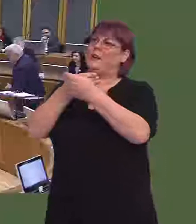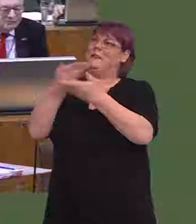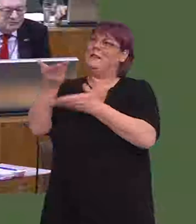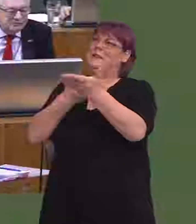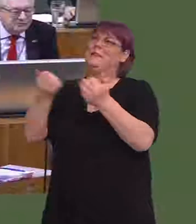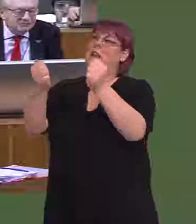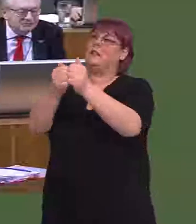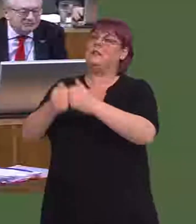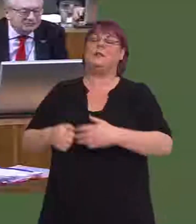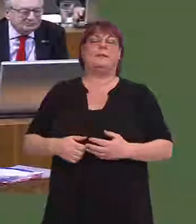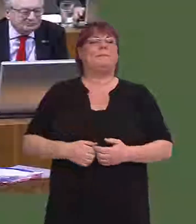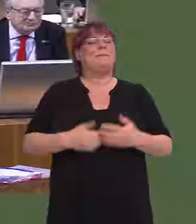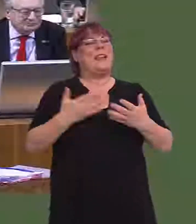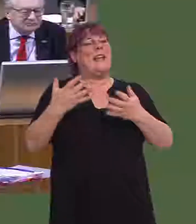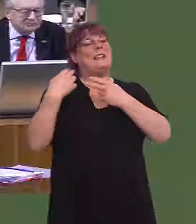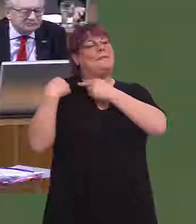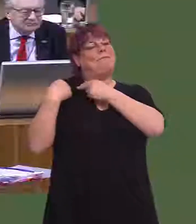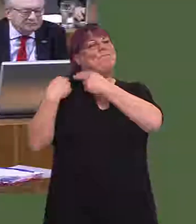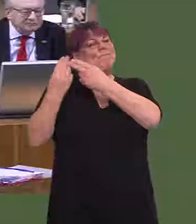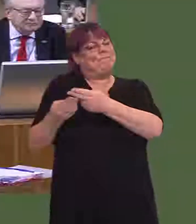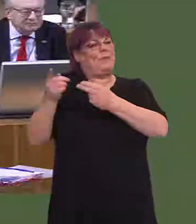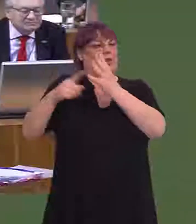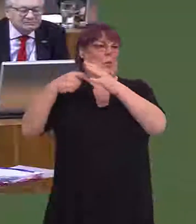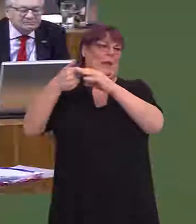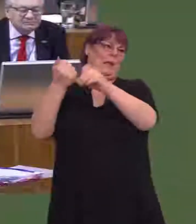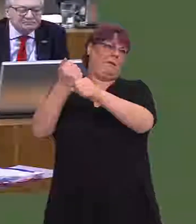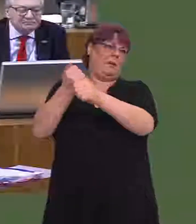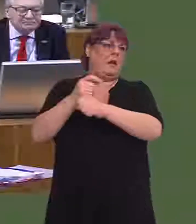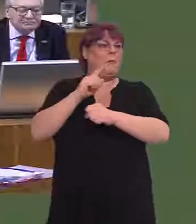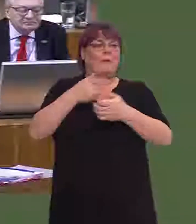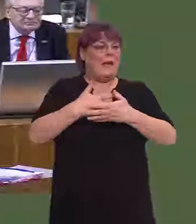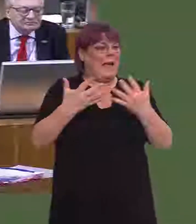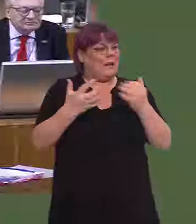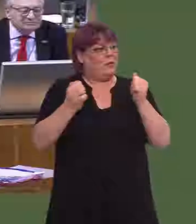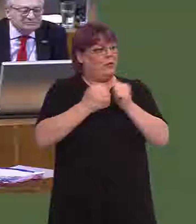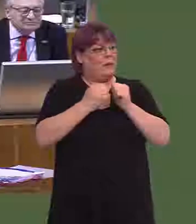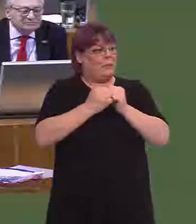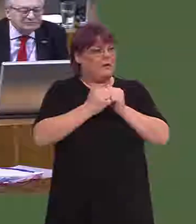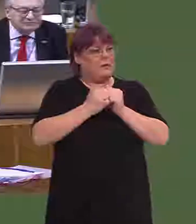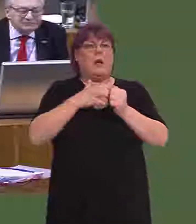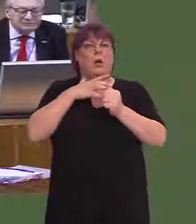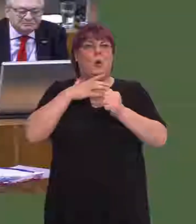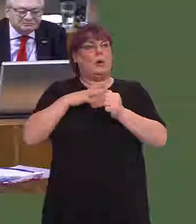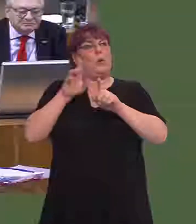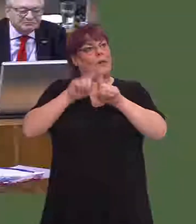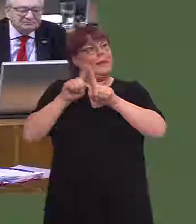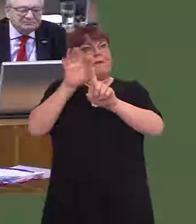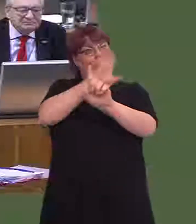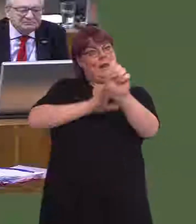the view that for any free trade deal to be robust it has to have buy-in from all the different nations of the UK.